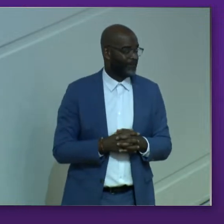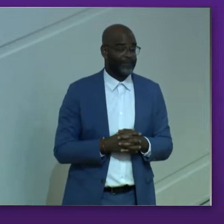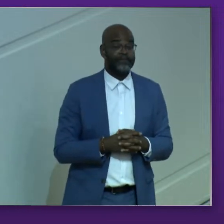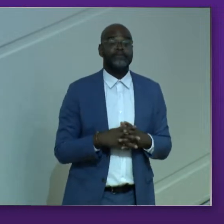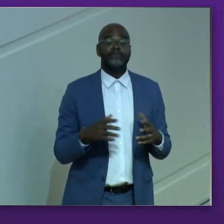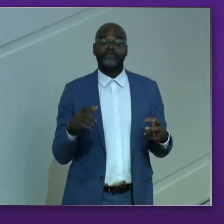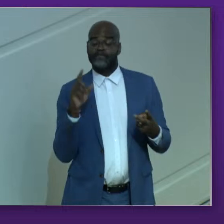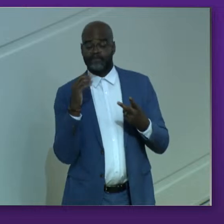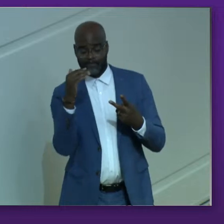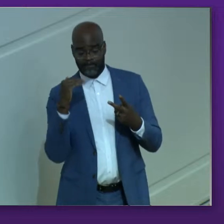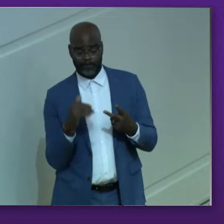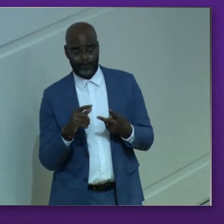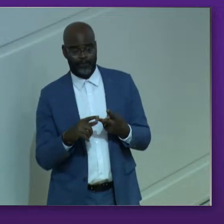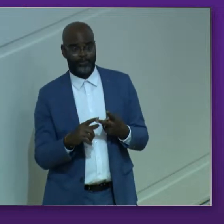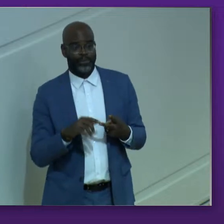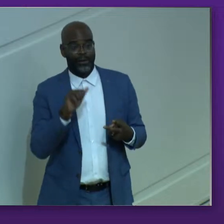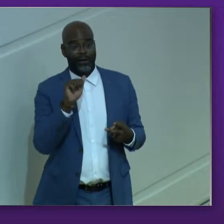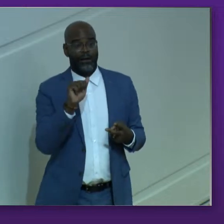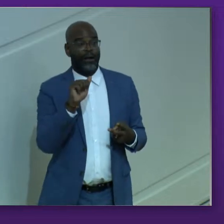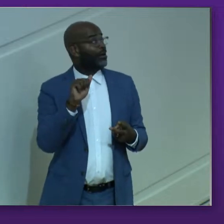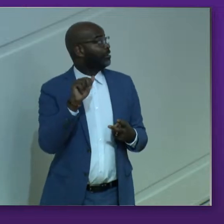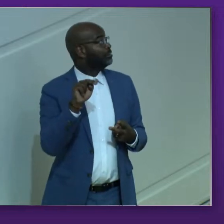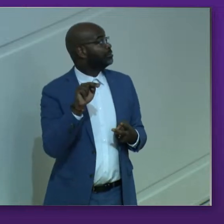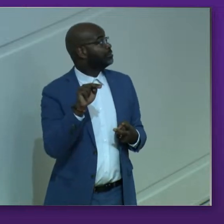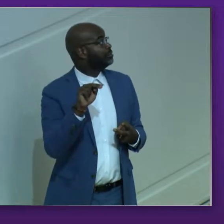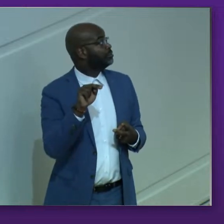COUNSEL AND LEADERSHIP IN MC R-PA.